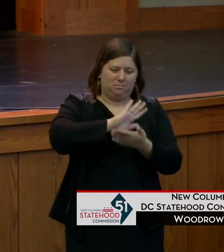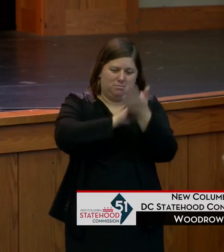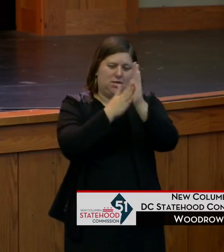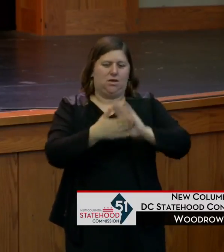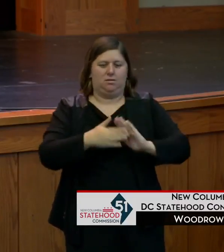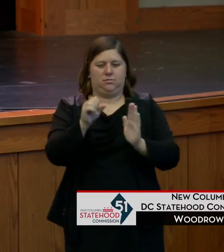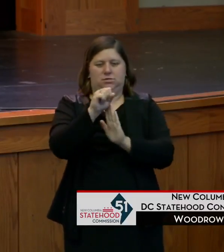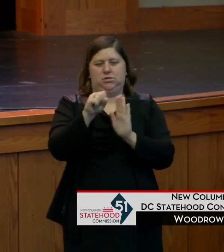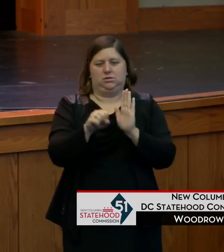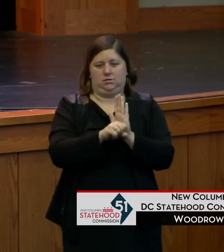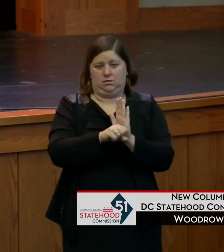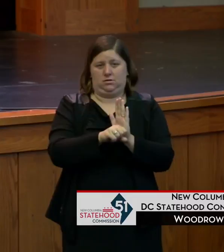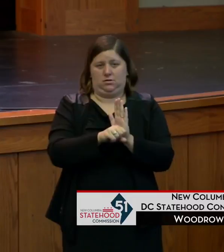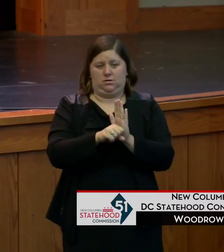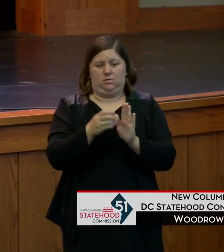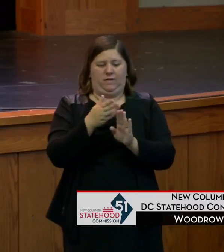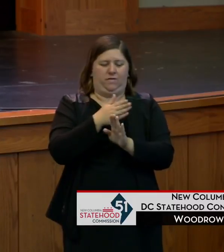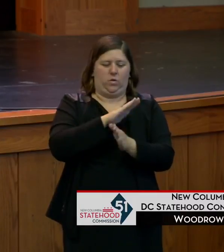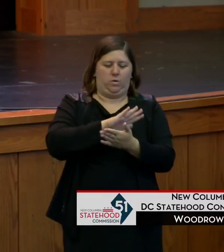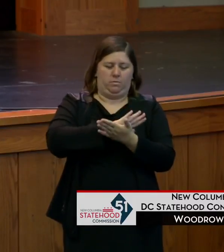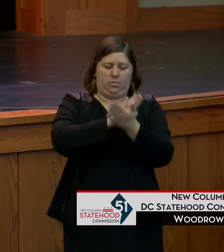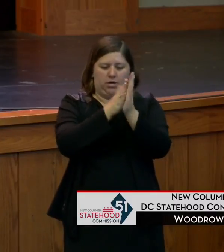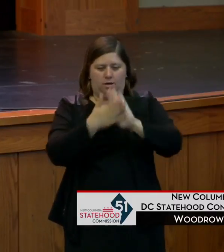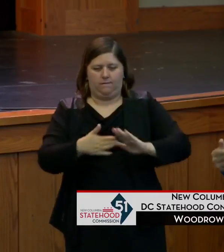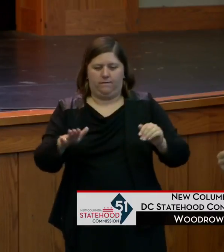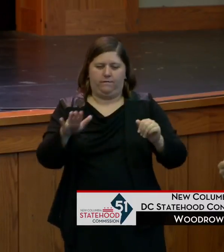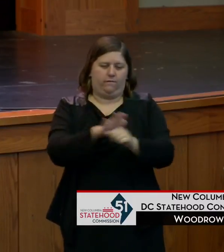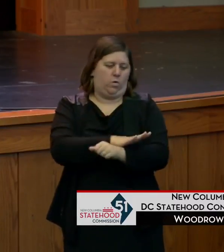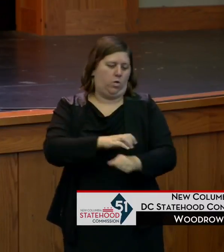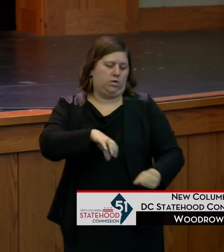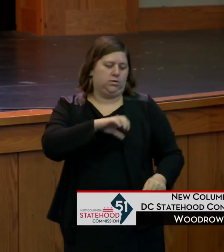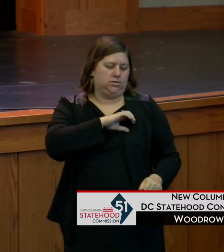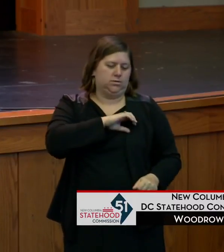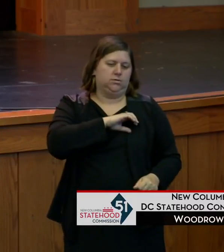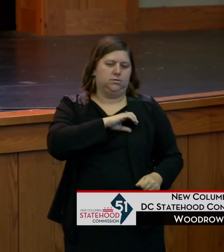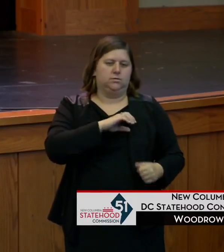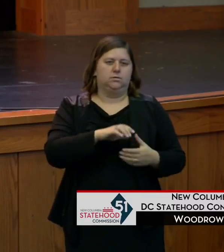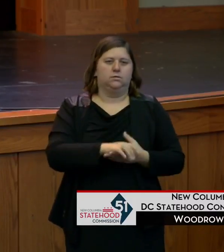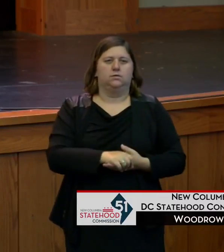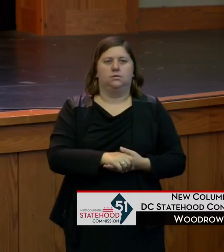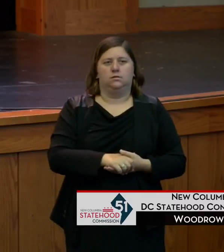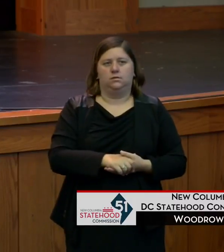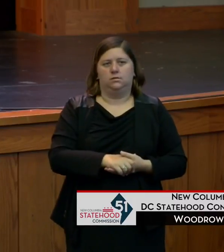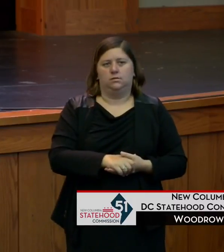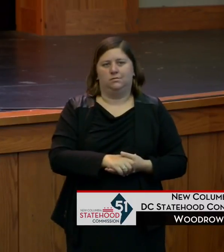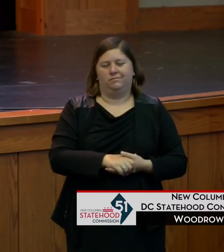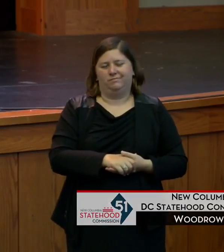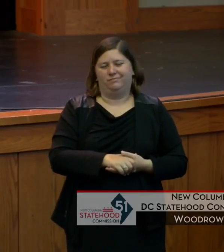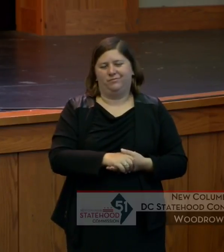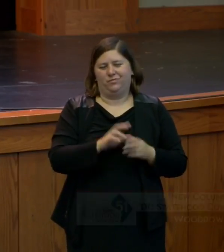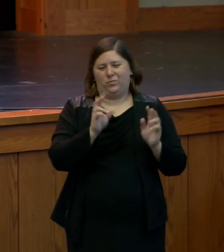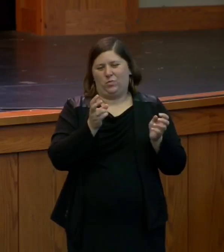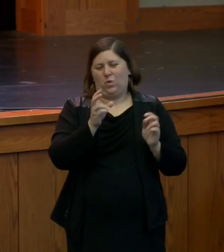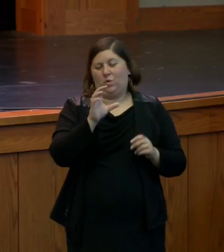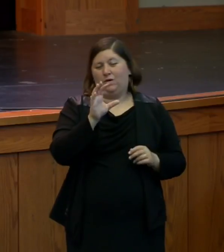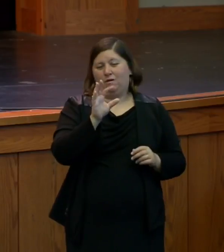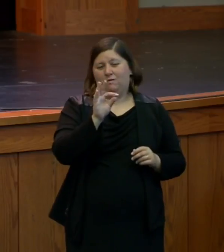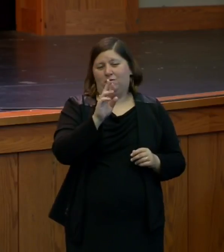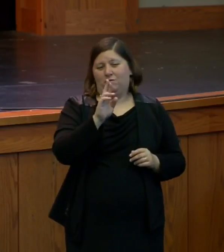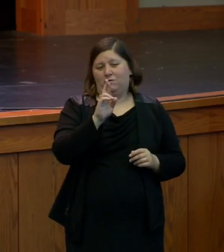BEFORE WE BECOME FULL CITIZENS, COMPLETE CITIZENS IN THE WORDS OF FREDERICK DOUGLASS.